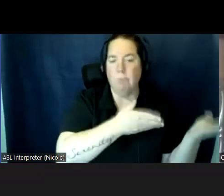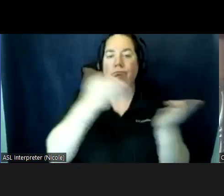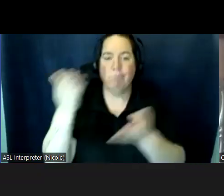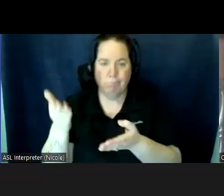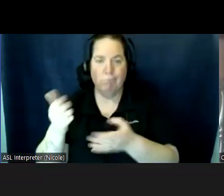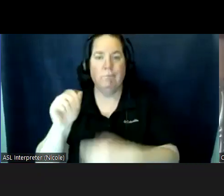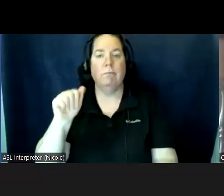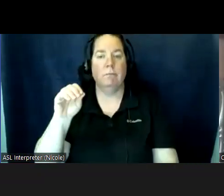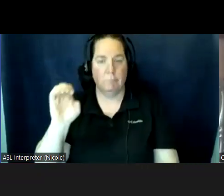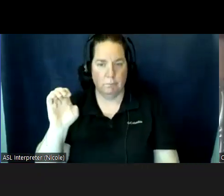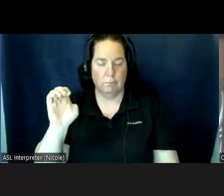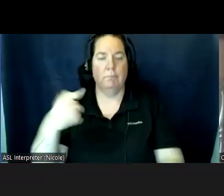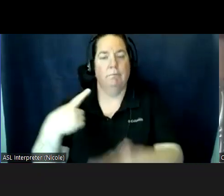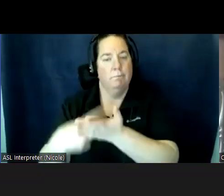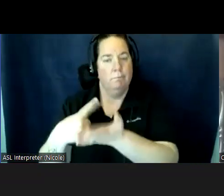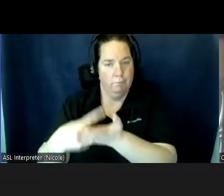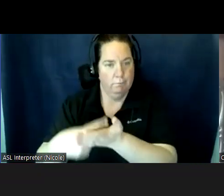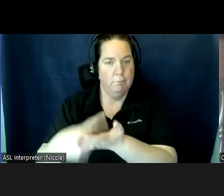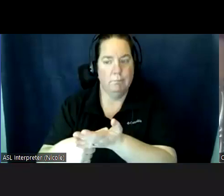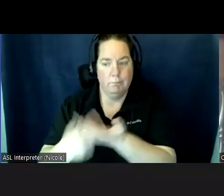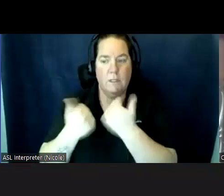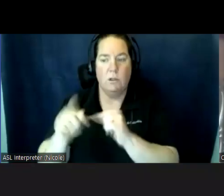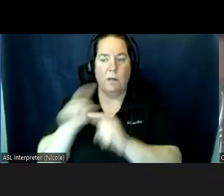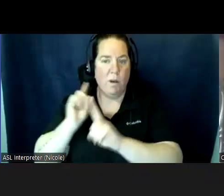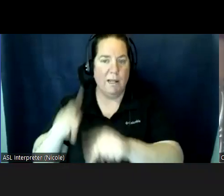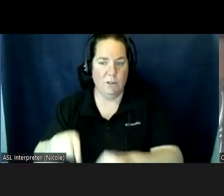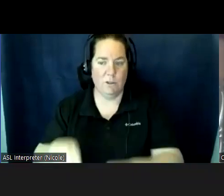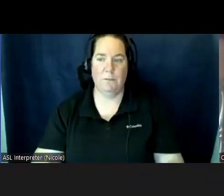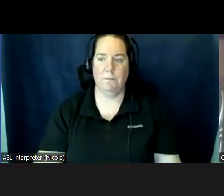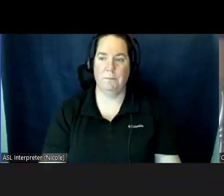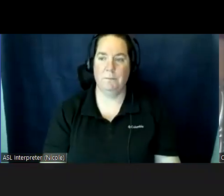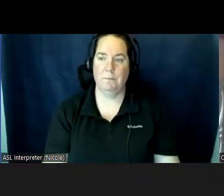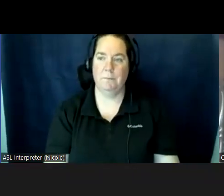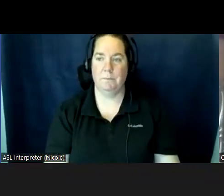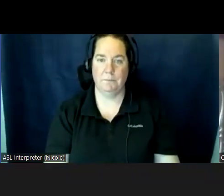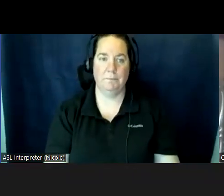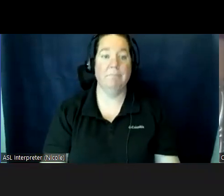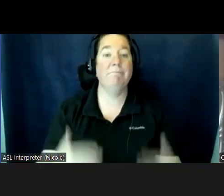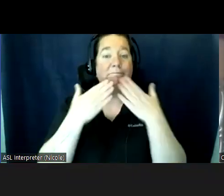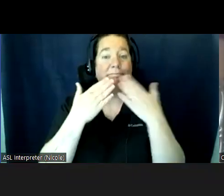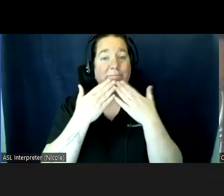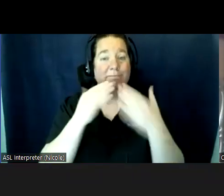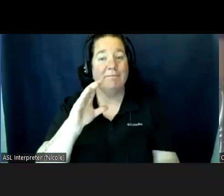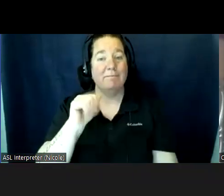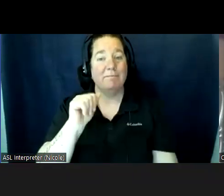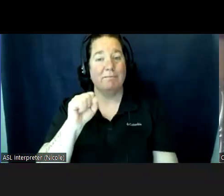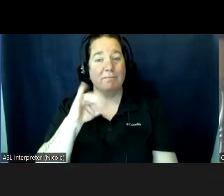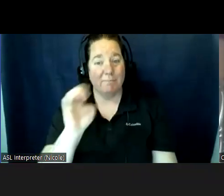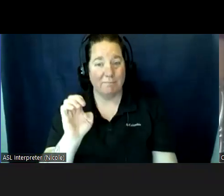Education and try to get those answers. Thank you again, Cassie for this helpful information.